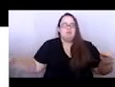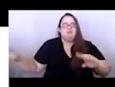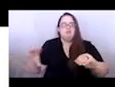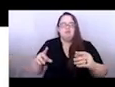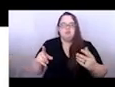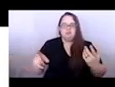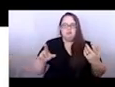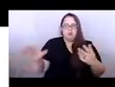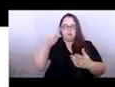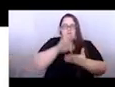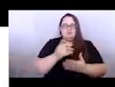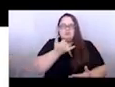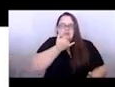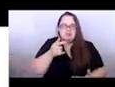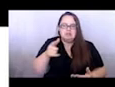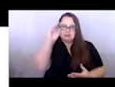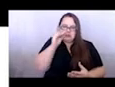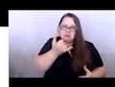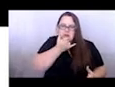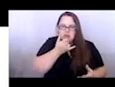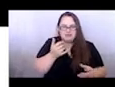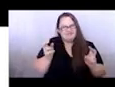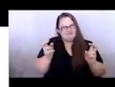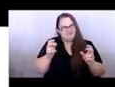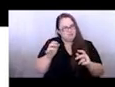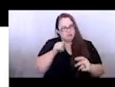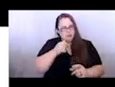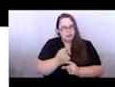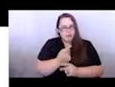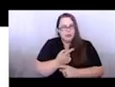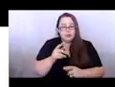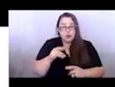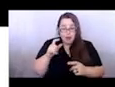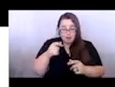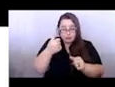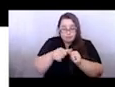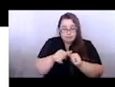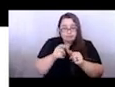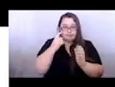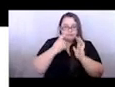beliefs or opinions. So it's important to be aware of when intellectual boundaries are being violated in your classrooms.